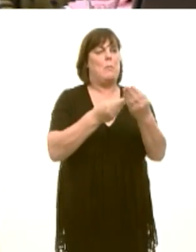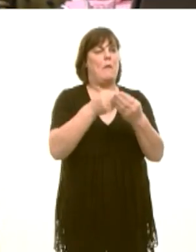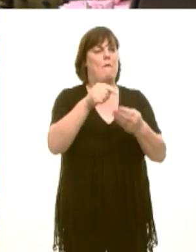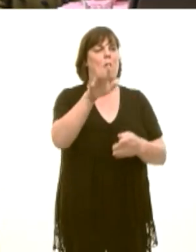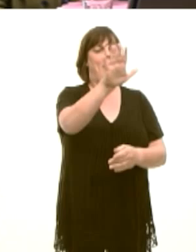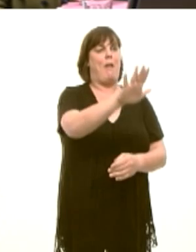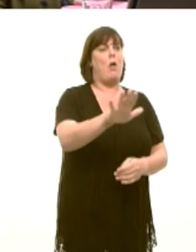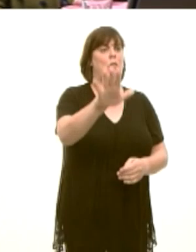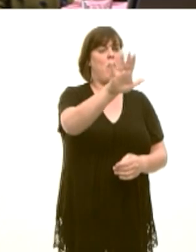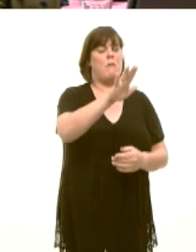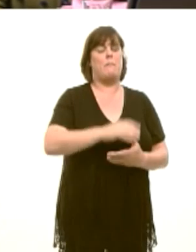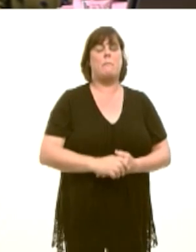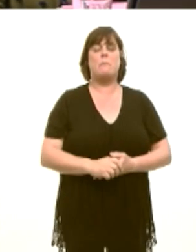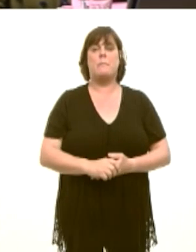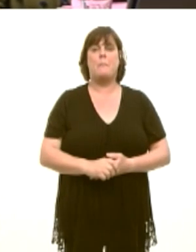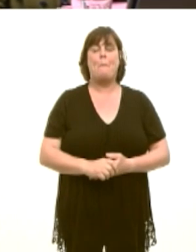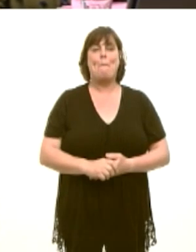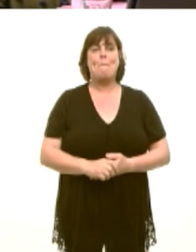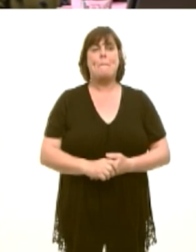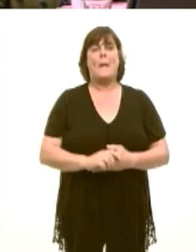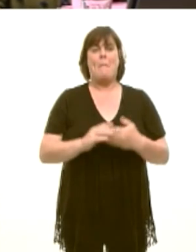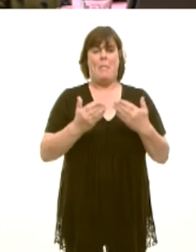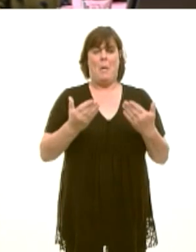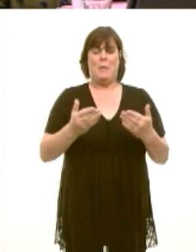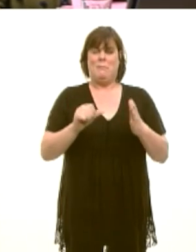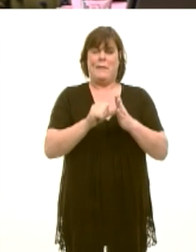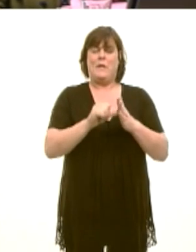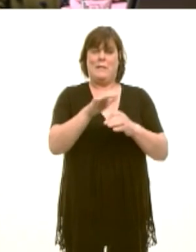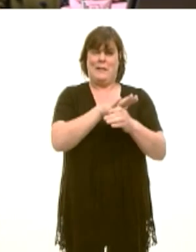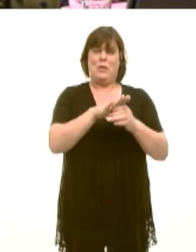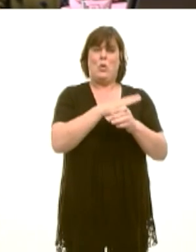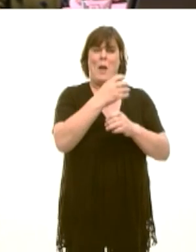that. But it is difficult at the moment; we know that the politics of Northern Ireland